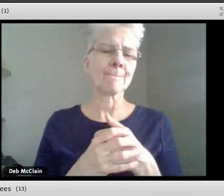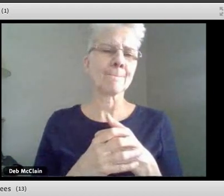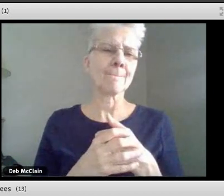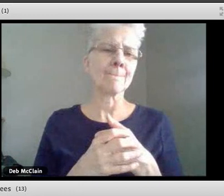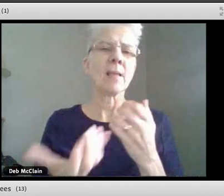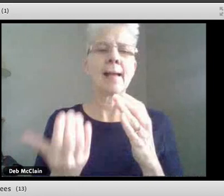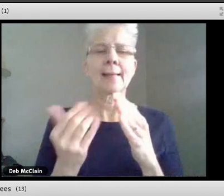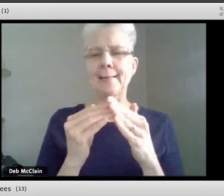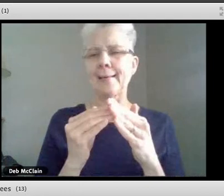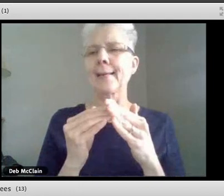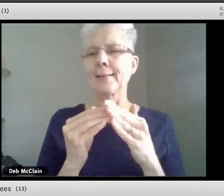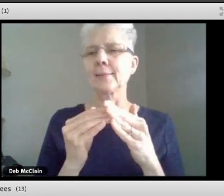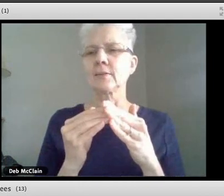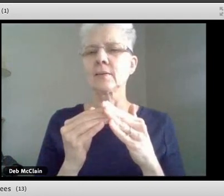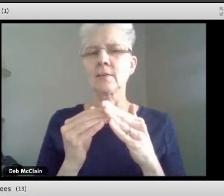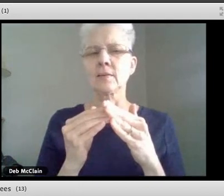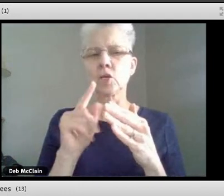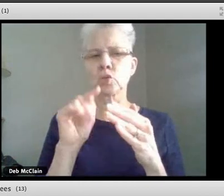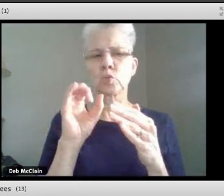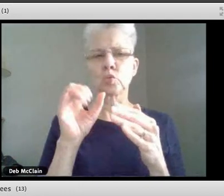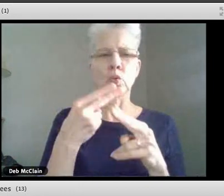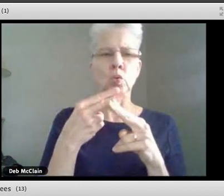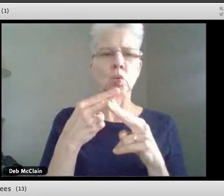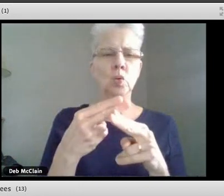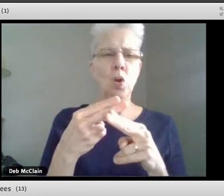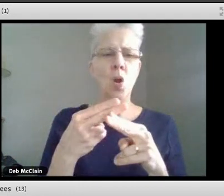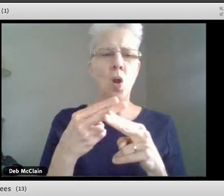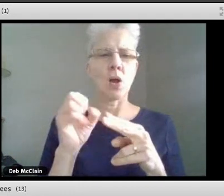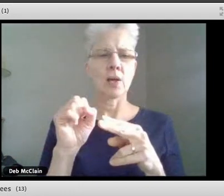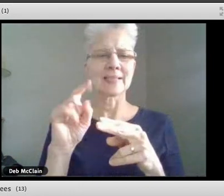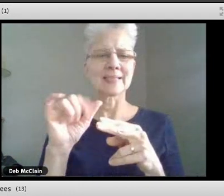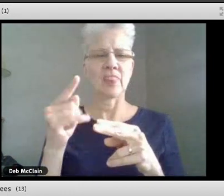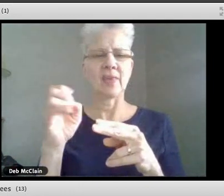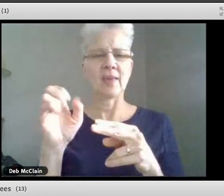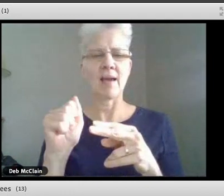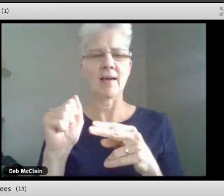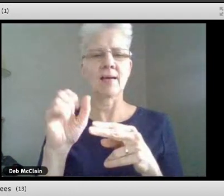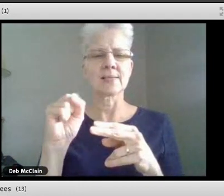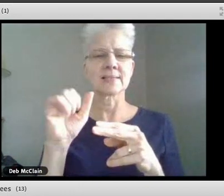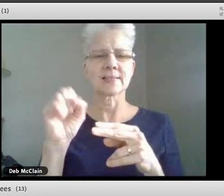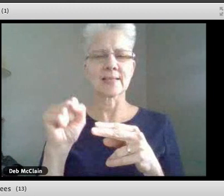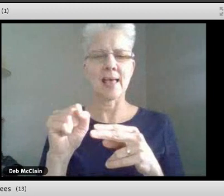It does WCAG 2.0 and Section 508 accessibility scans.